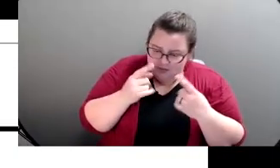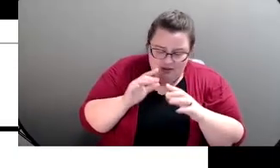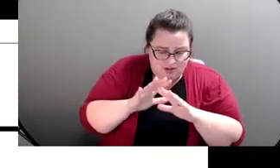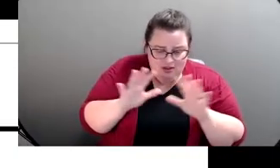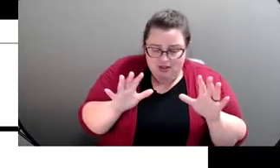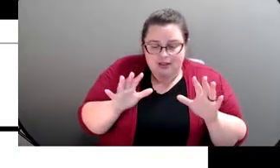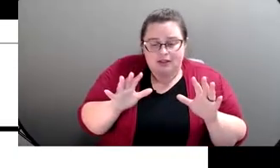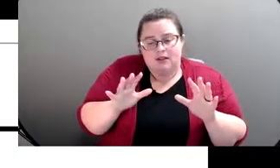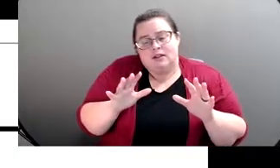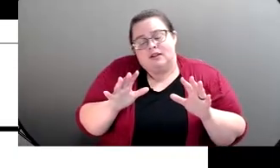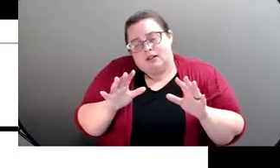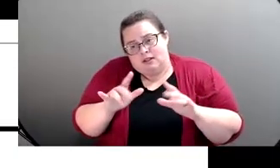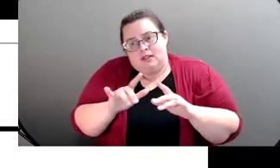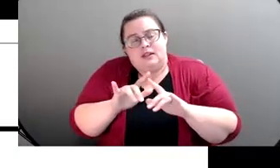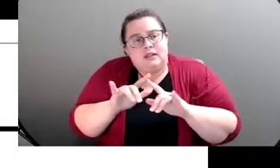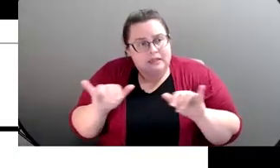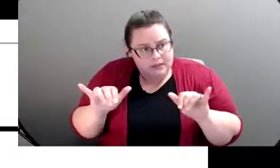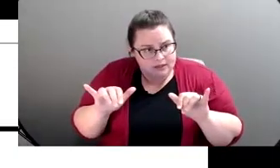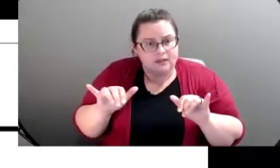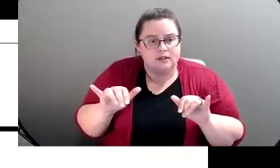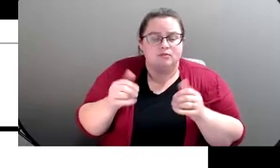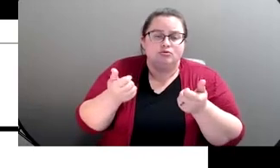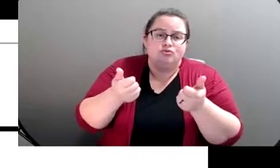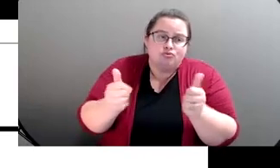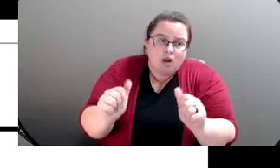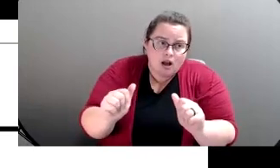But you know, trying to...when a student,